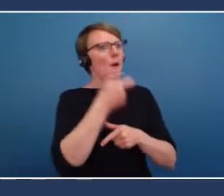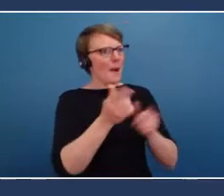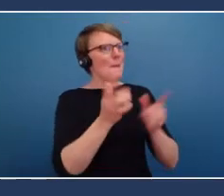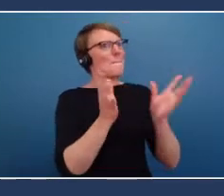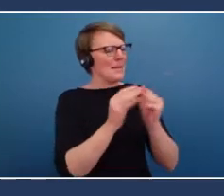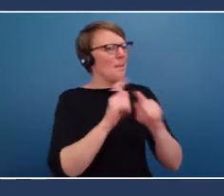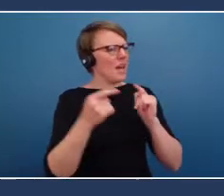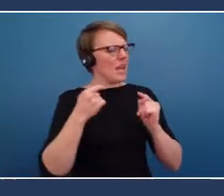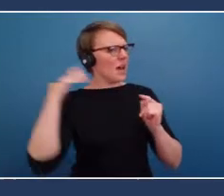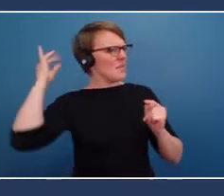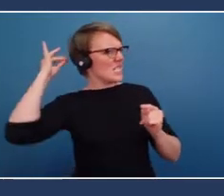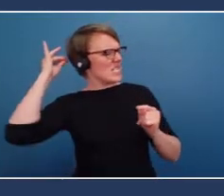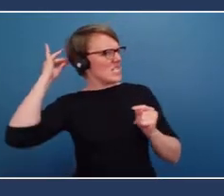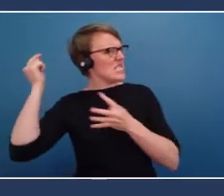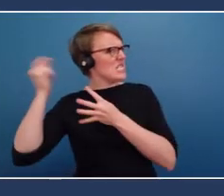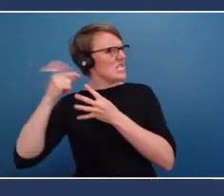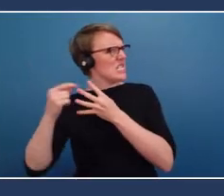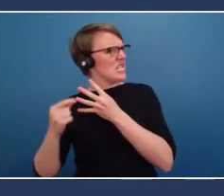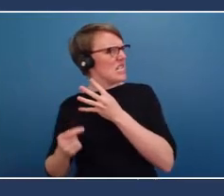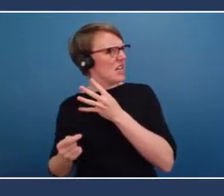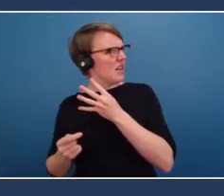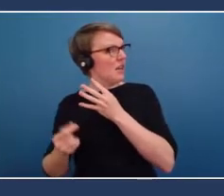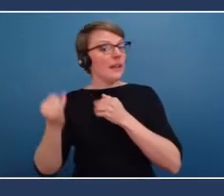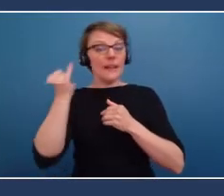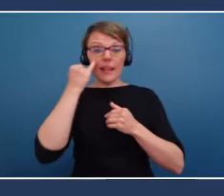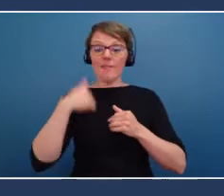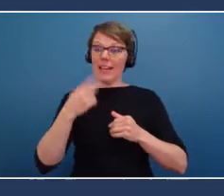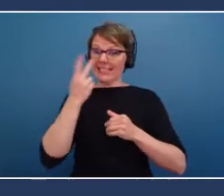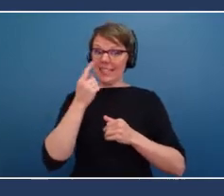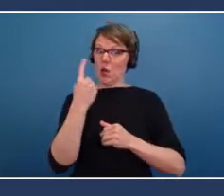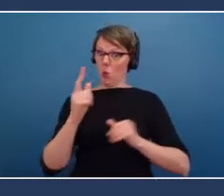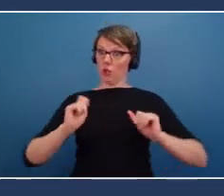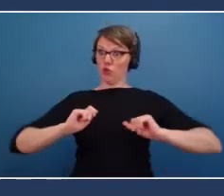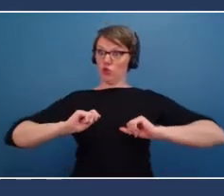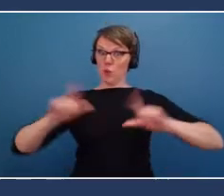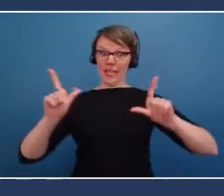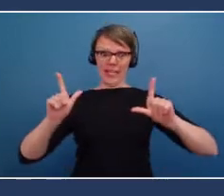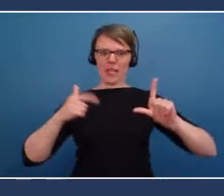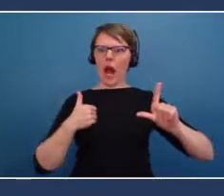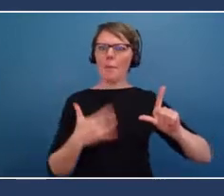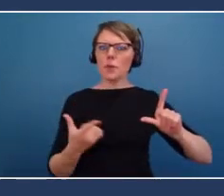And if I have only got one screen in front of me, what do I do? I use the meeting notes.